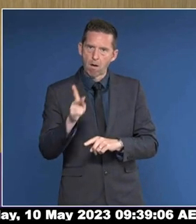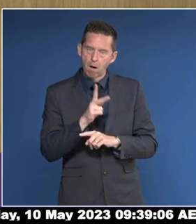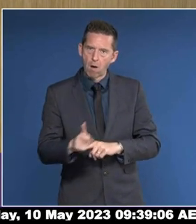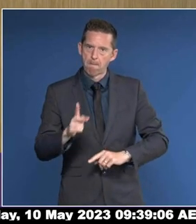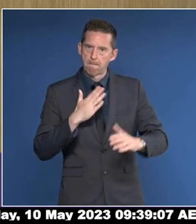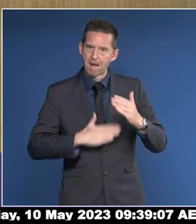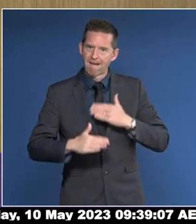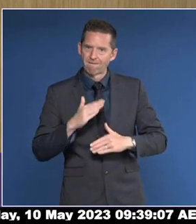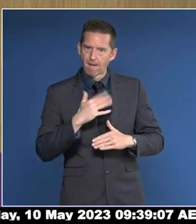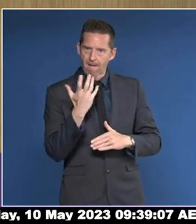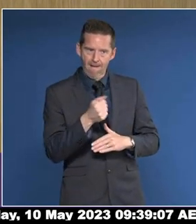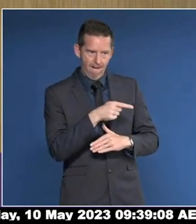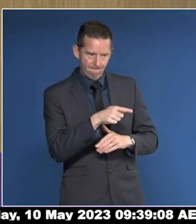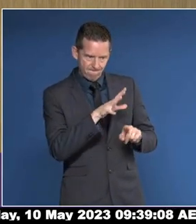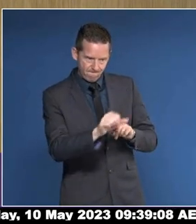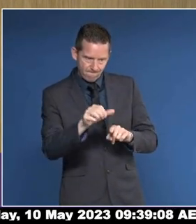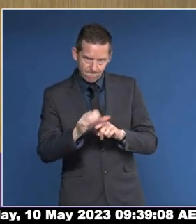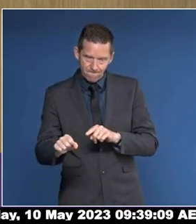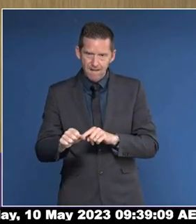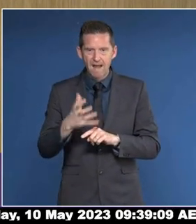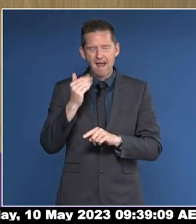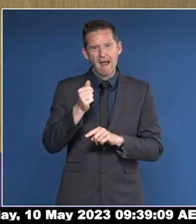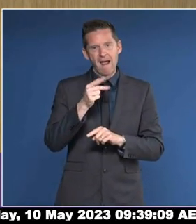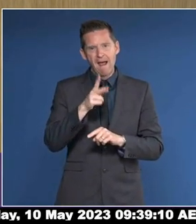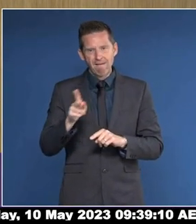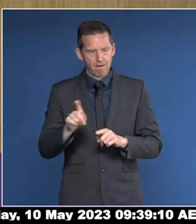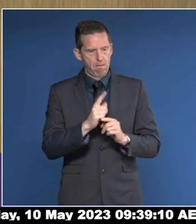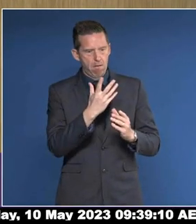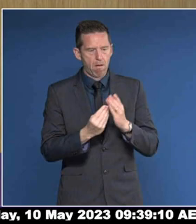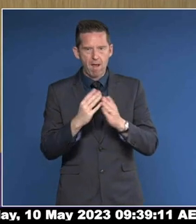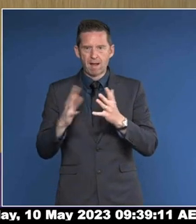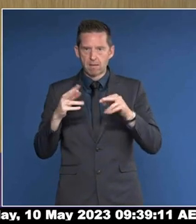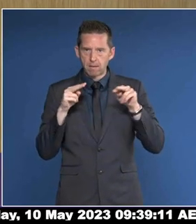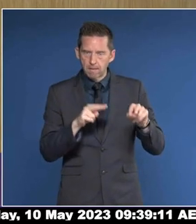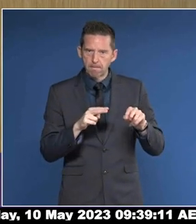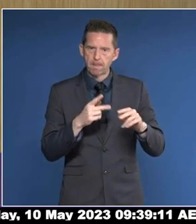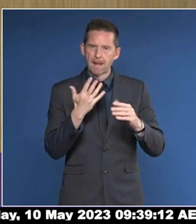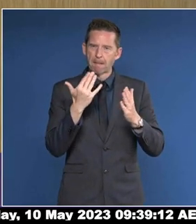omissions and the patterns of interactions within the immediate family and the broader